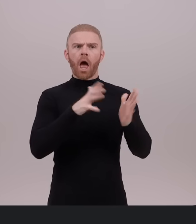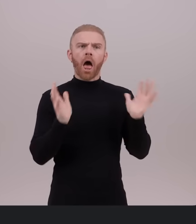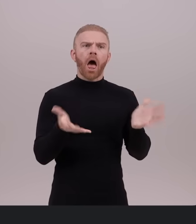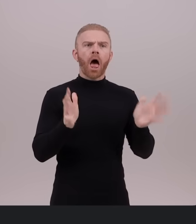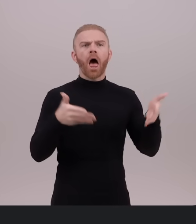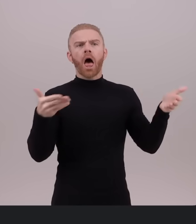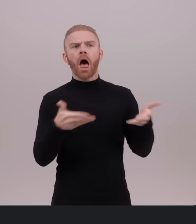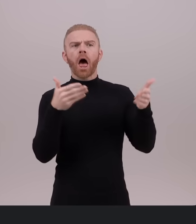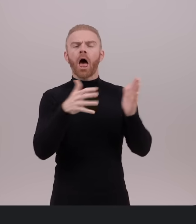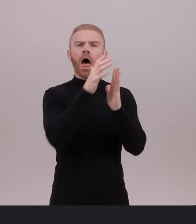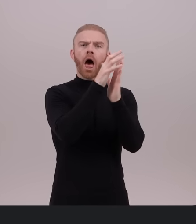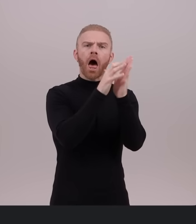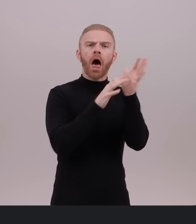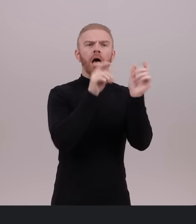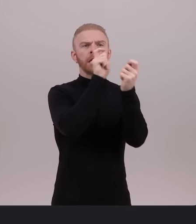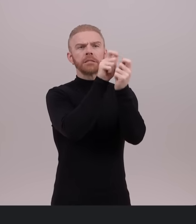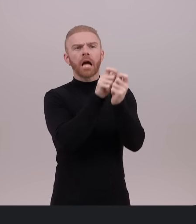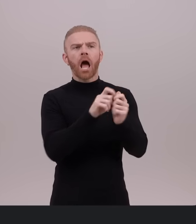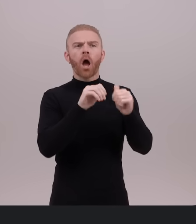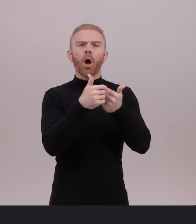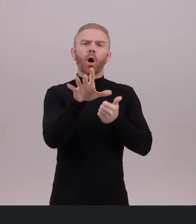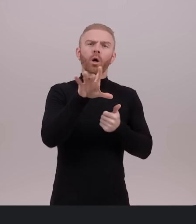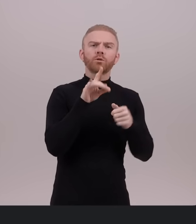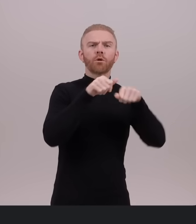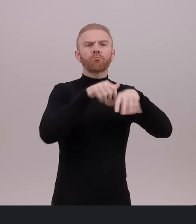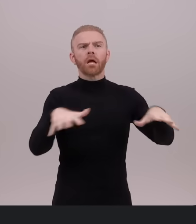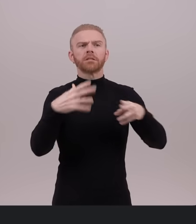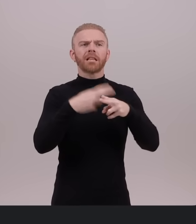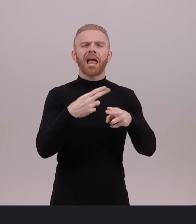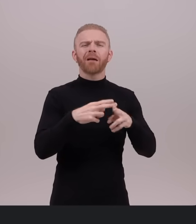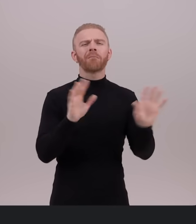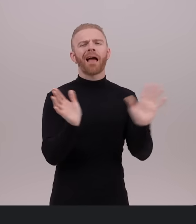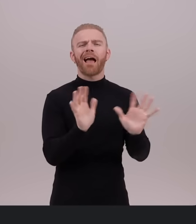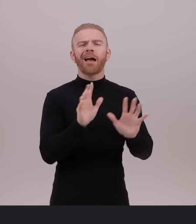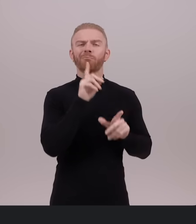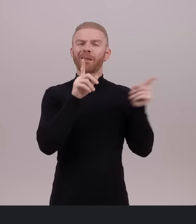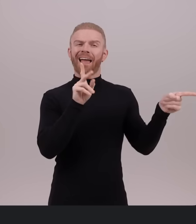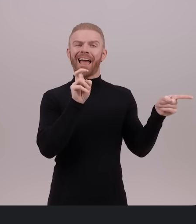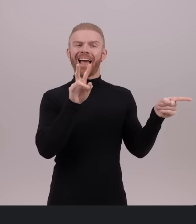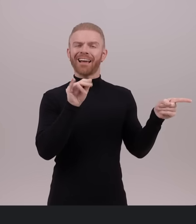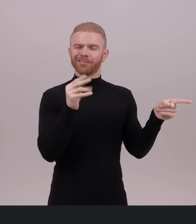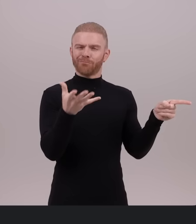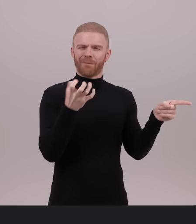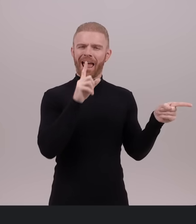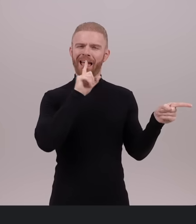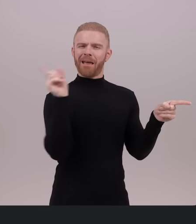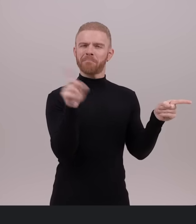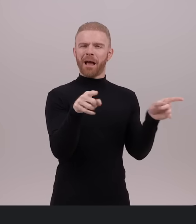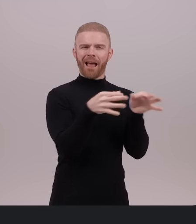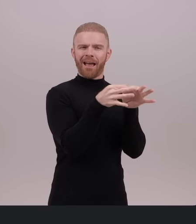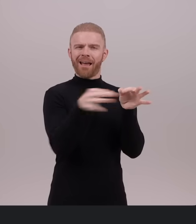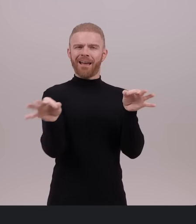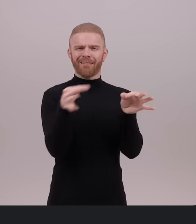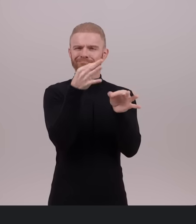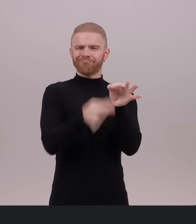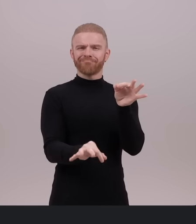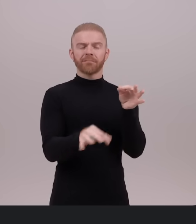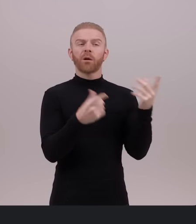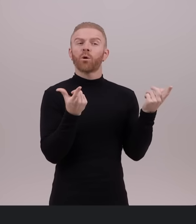explaining how to choose branch names, but all Kevin cares about is the command. So what he needs to do is fine-tune Gemma 4